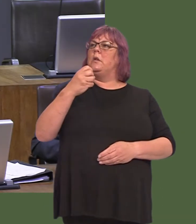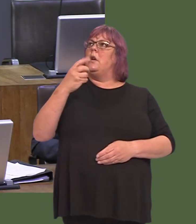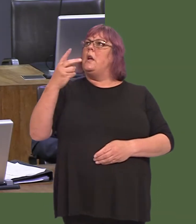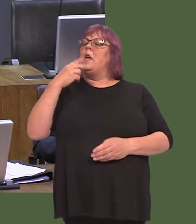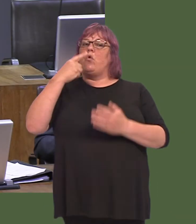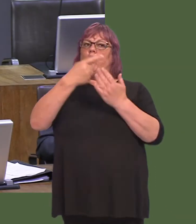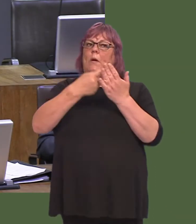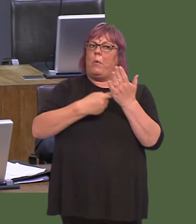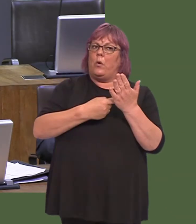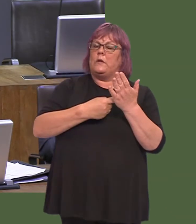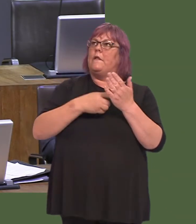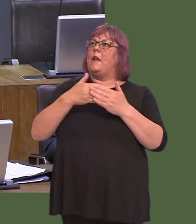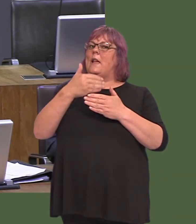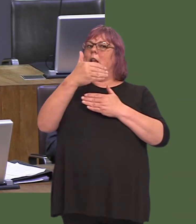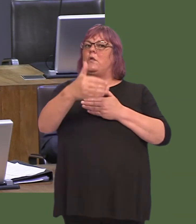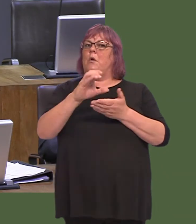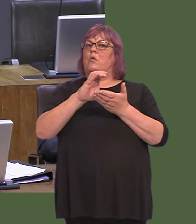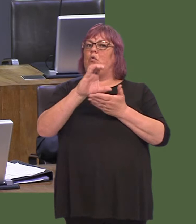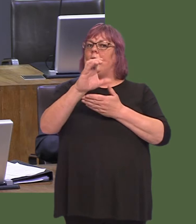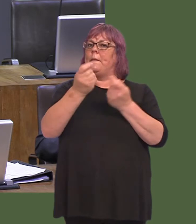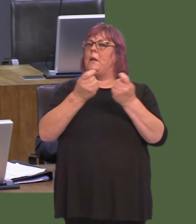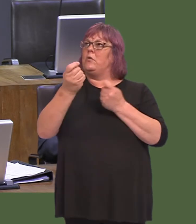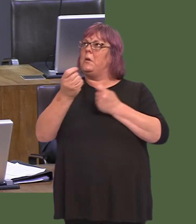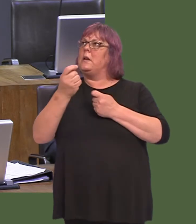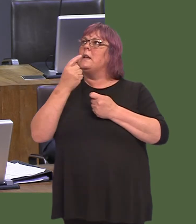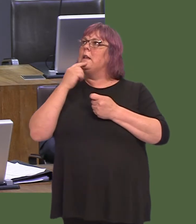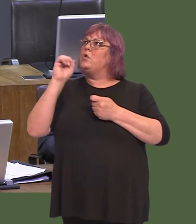the Permanent Secretary was to chair the improving efficiency board with the aim